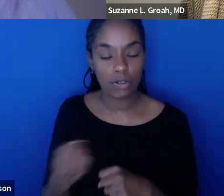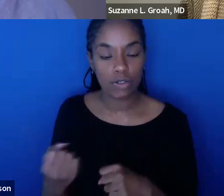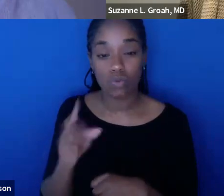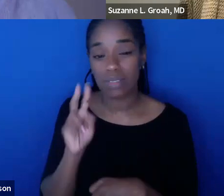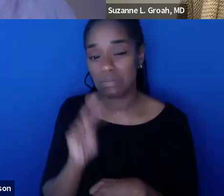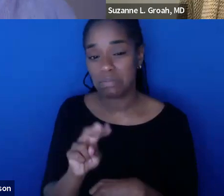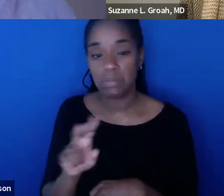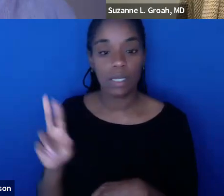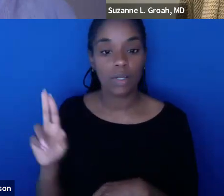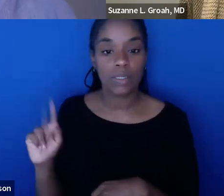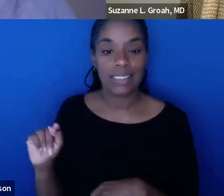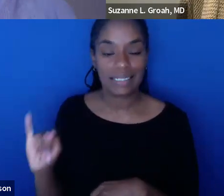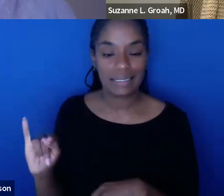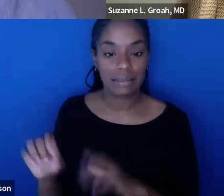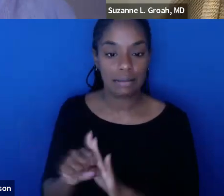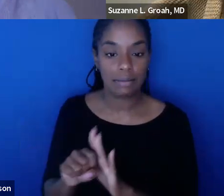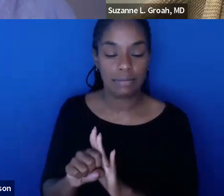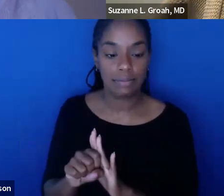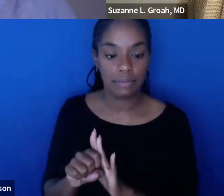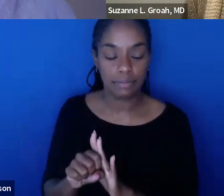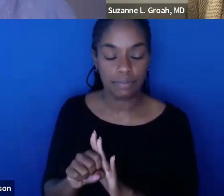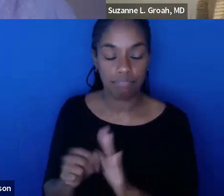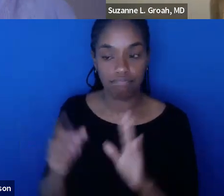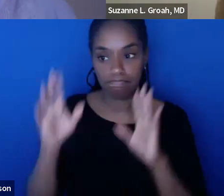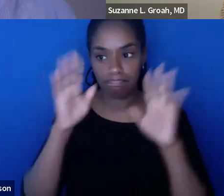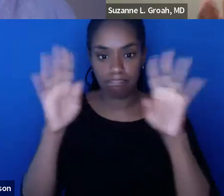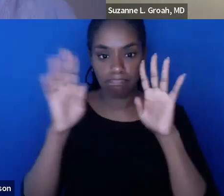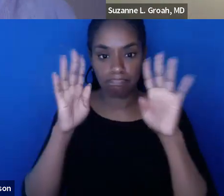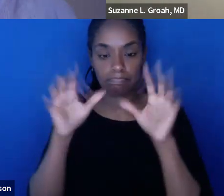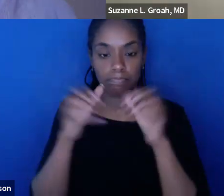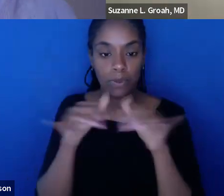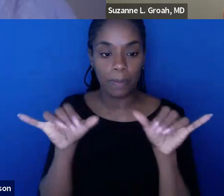symptoms and coming up with measures, and I know that's not important for